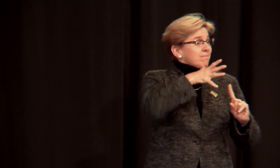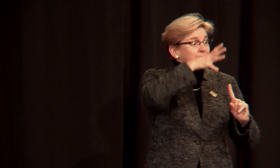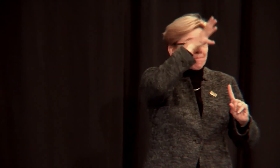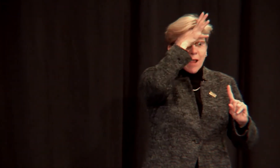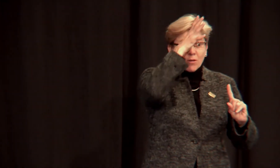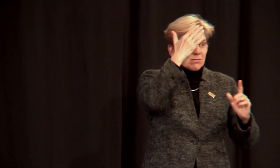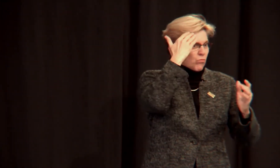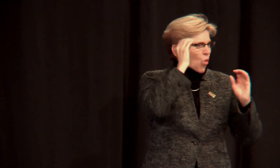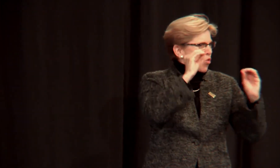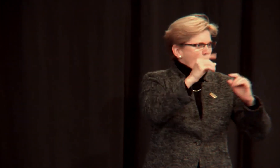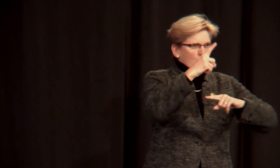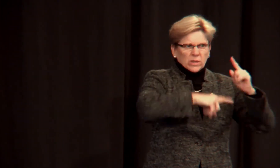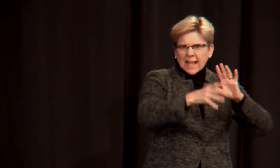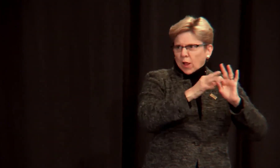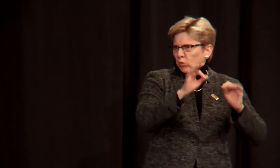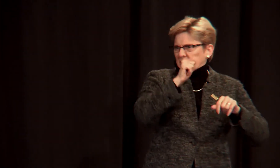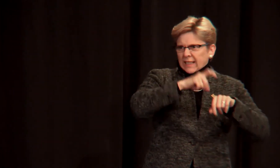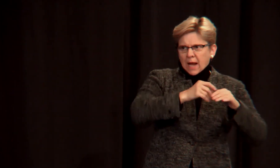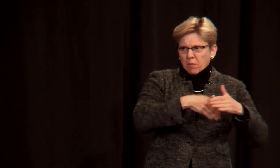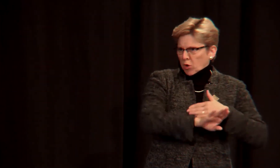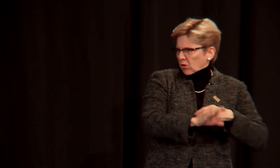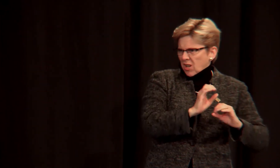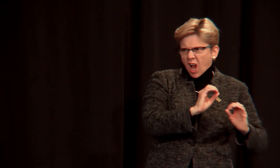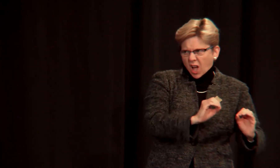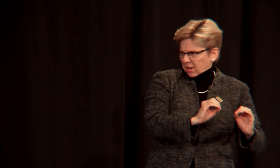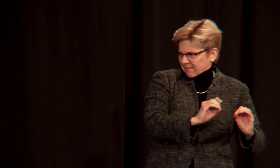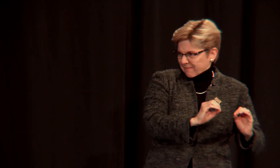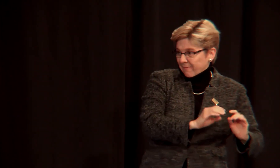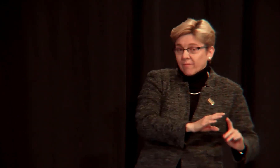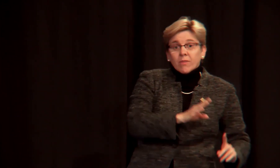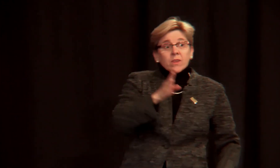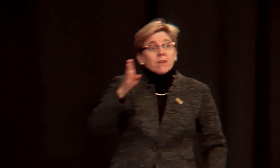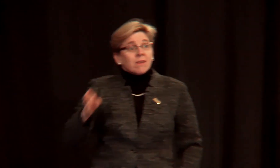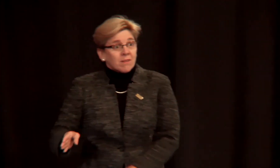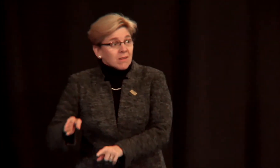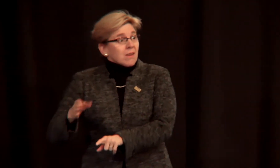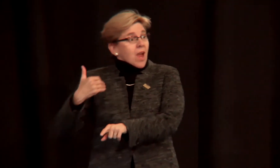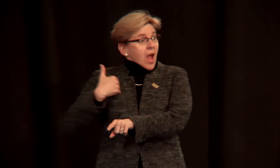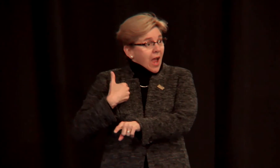access that Ayla's family does even for parents who have no access to ASL